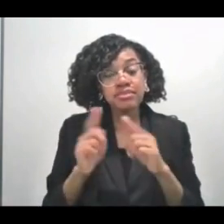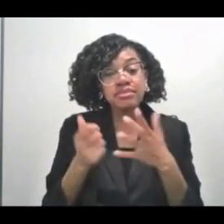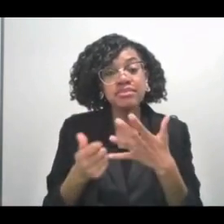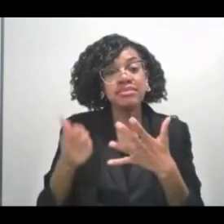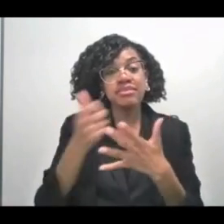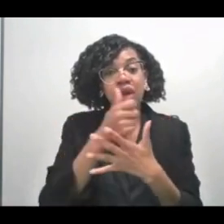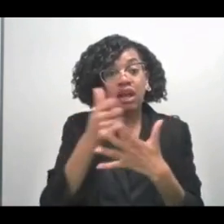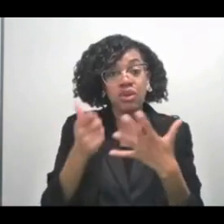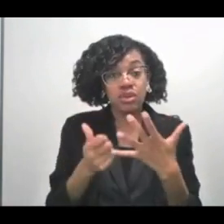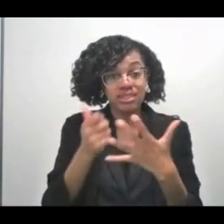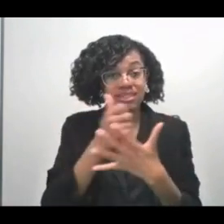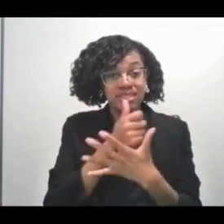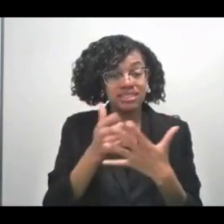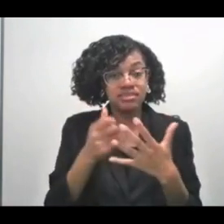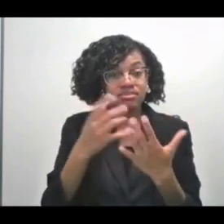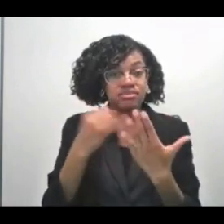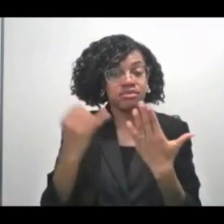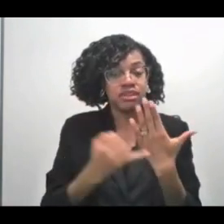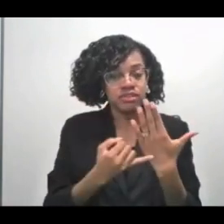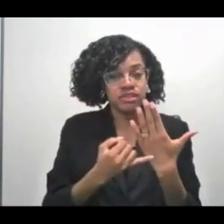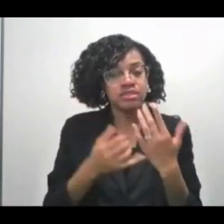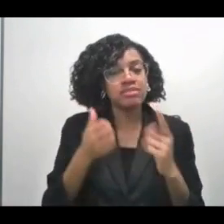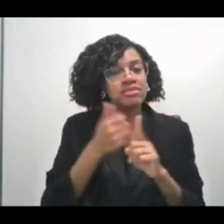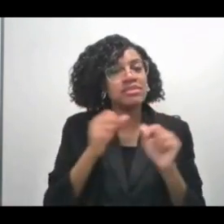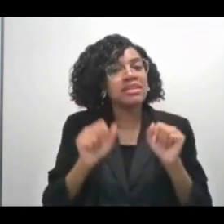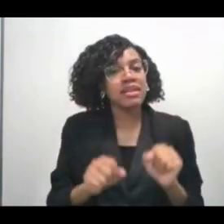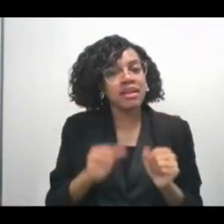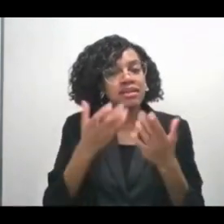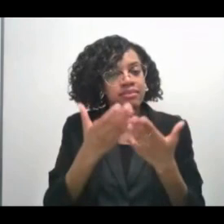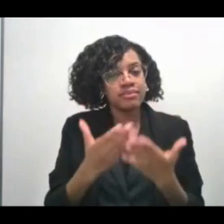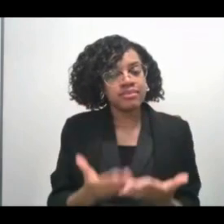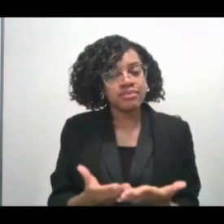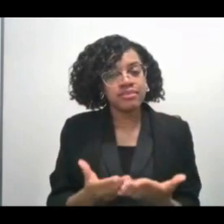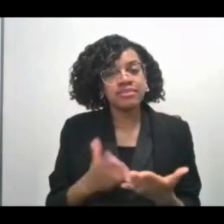can demonstrate that job placement occurs within 12 to 24